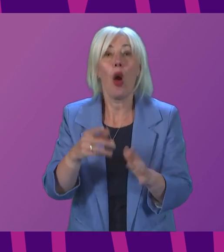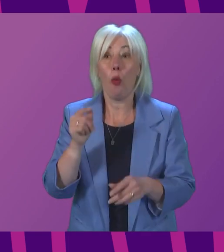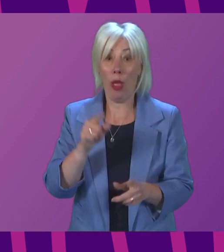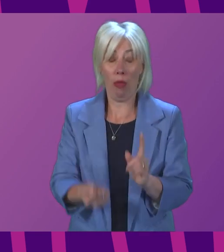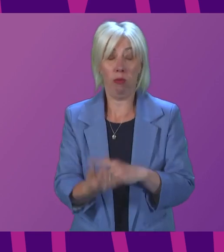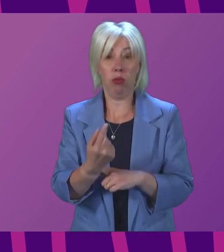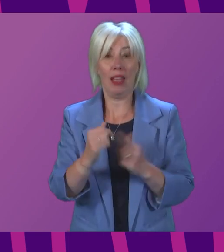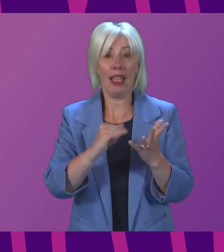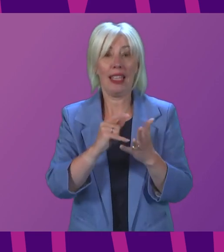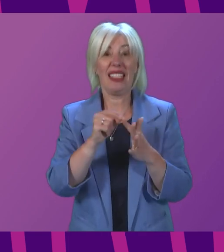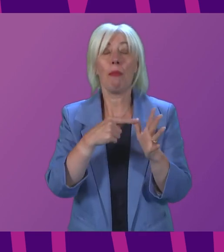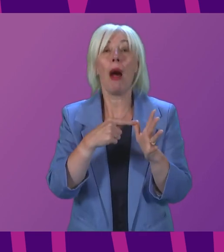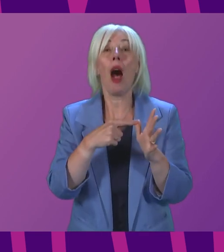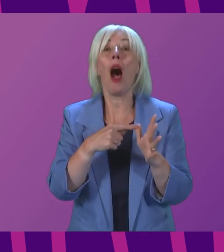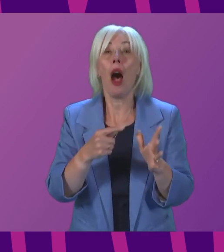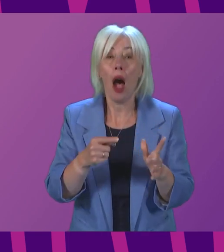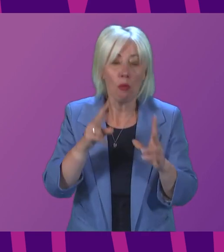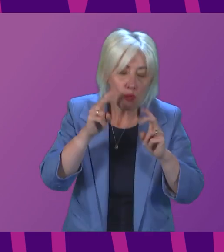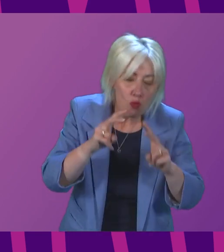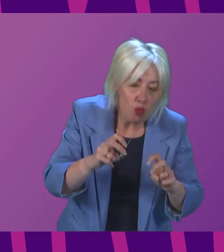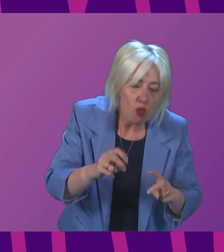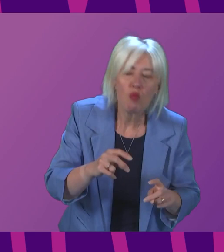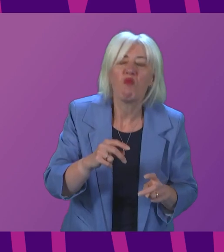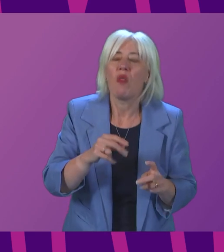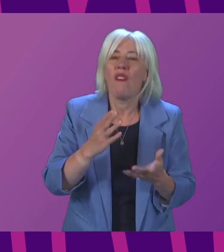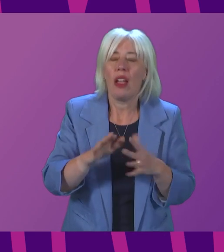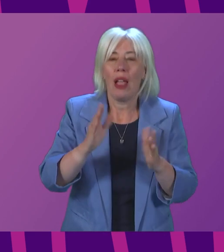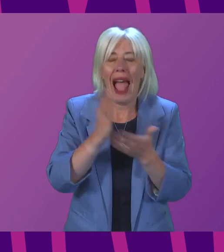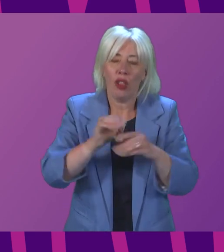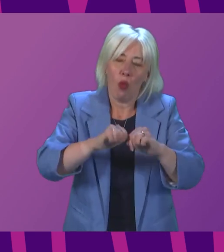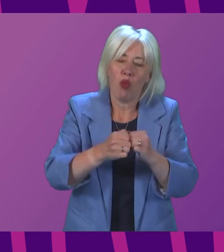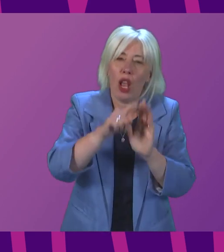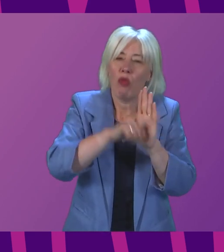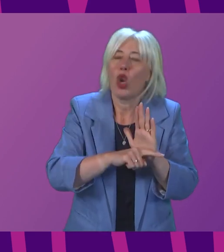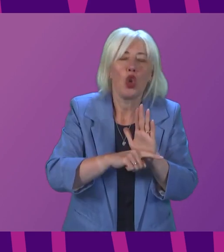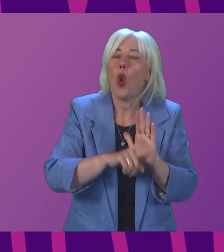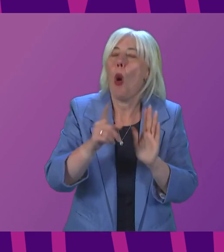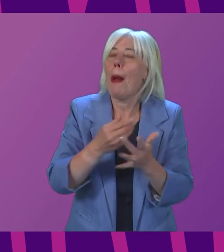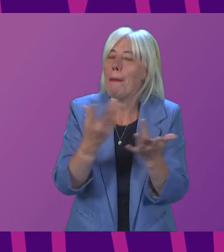the allegations and, although it did not find breaches of regulation, it made a number of recommendations.